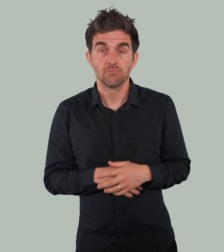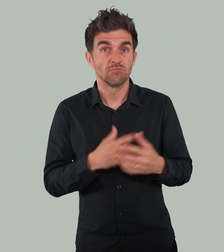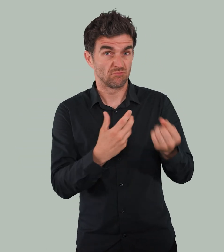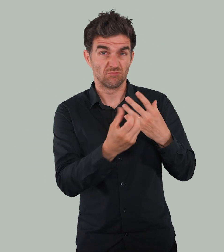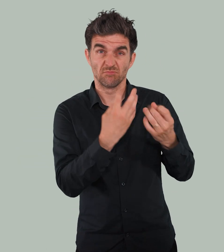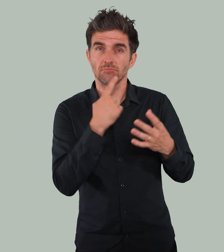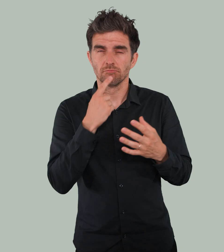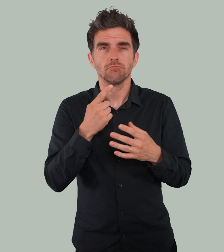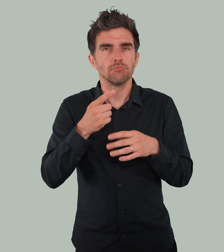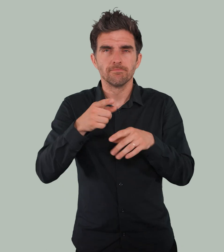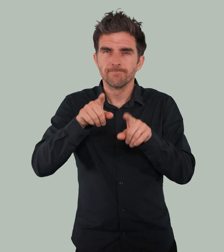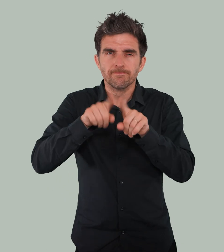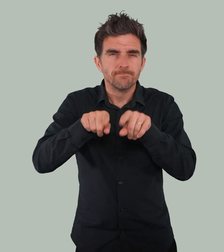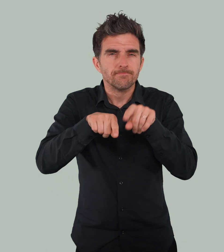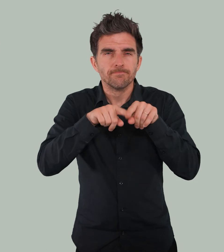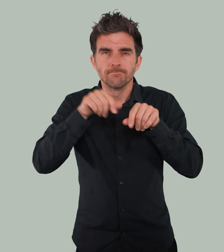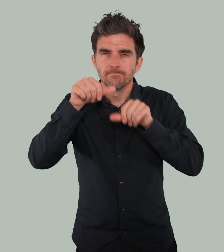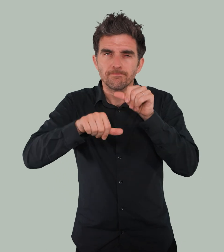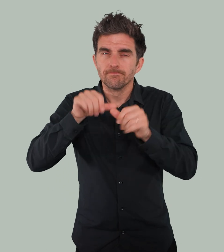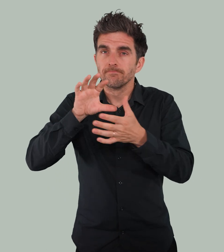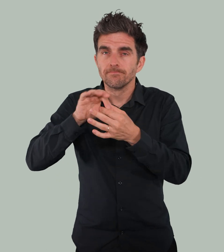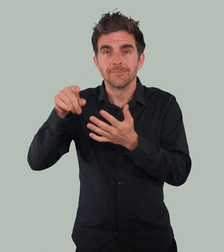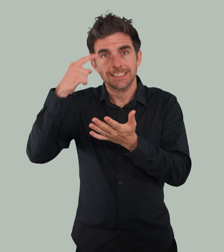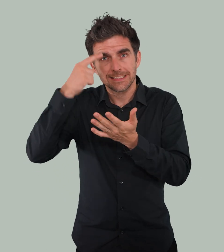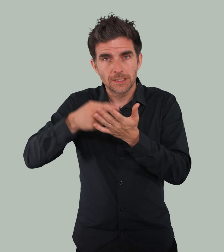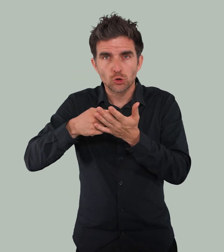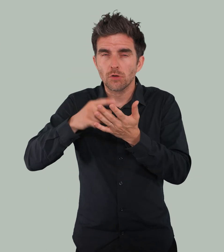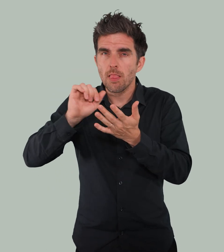Respondents indicate consistent patterns of decision making